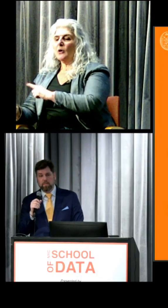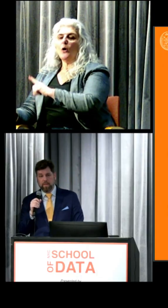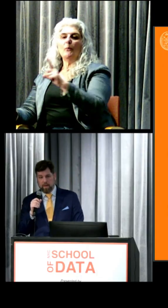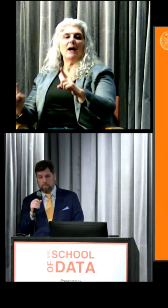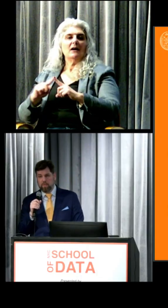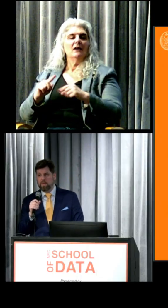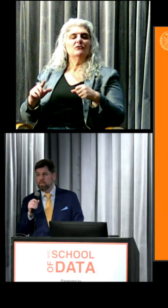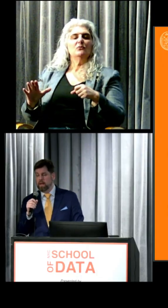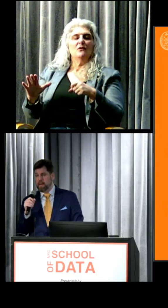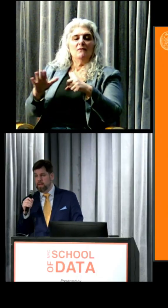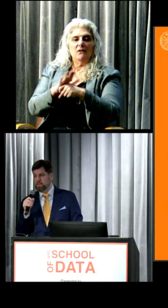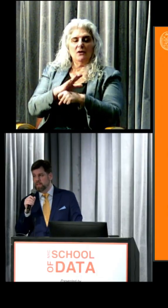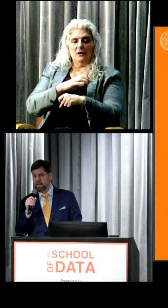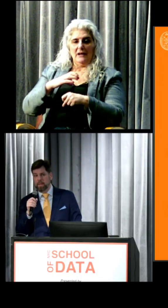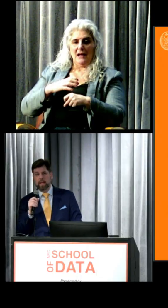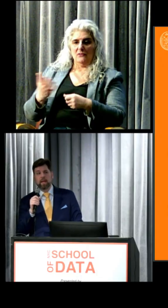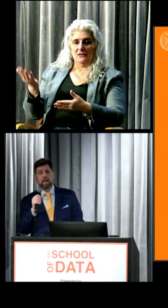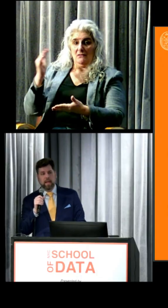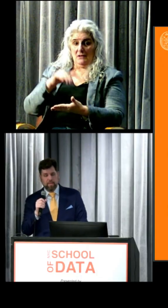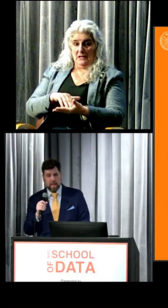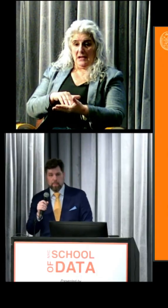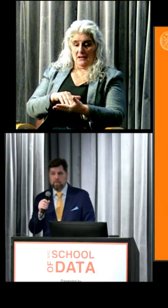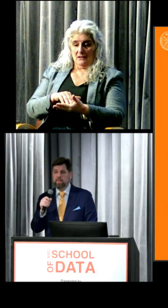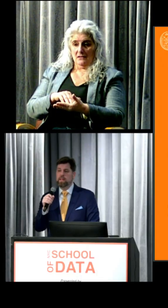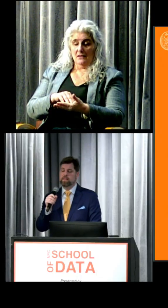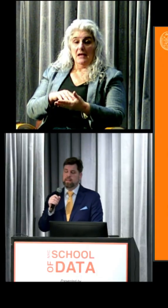And we were really waiting to hear that magic word from our user testers.